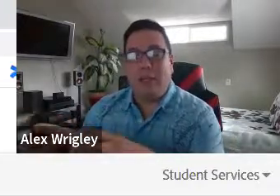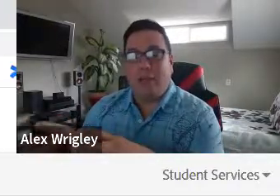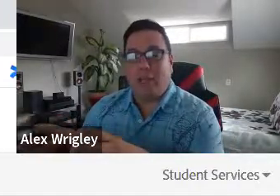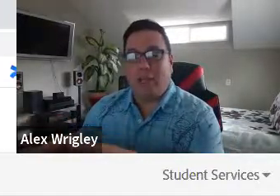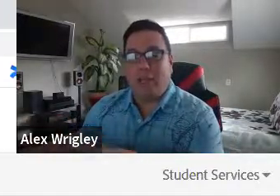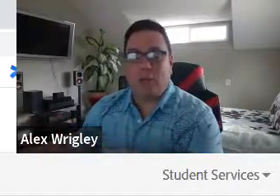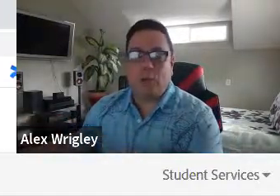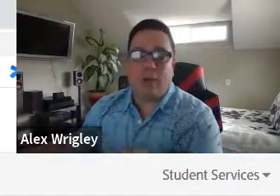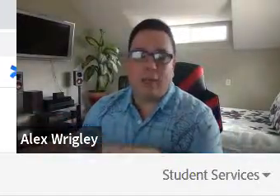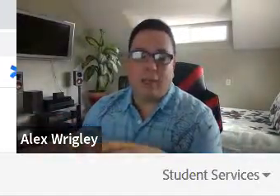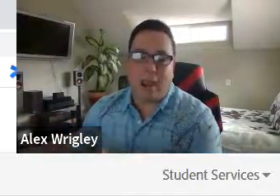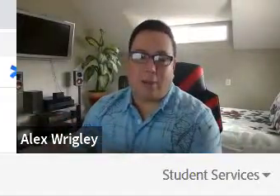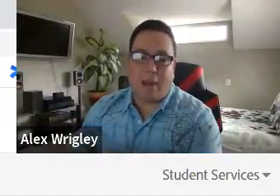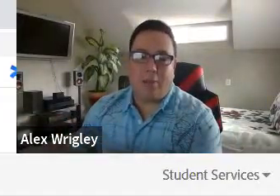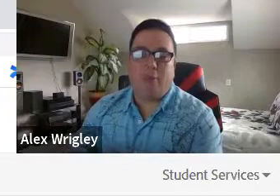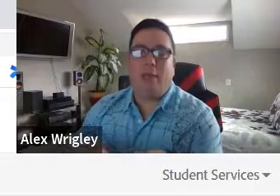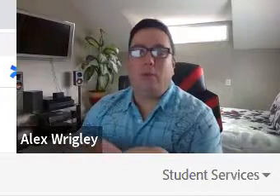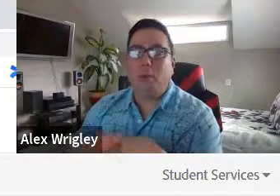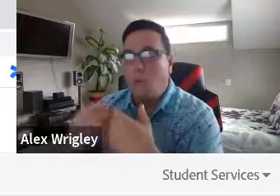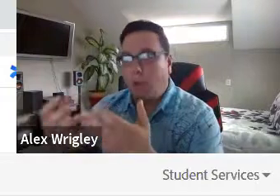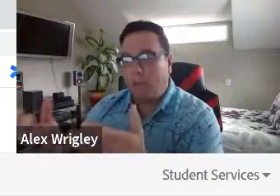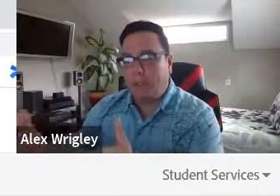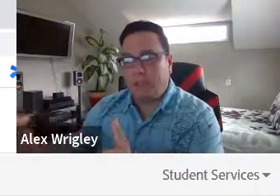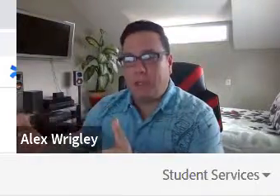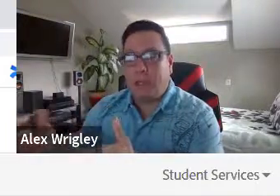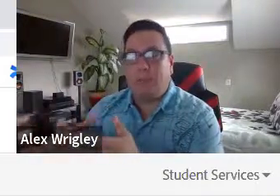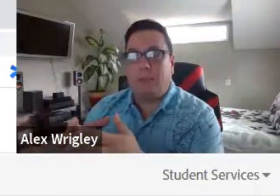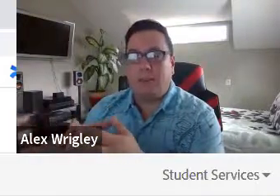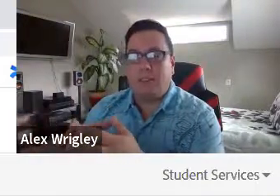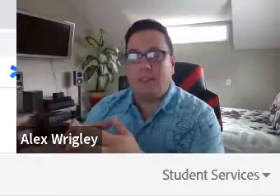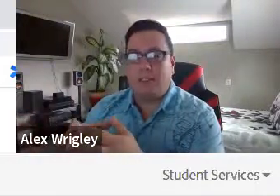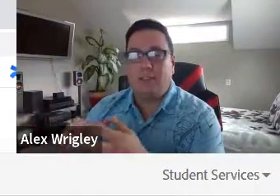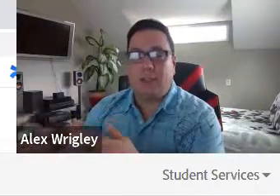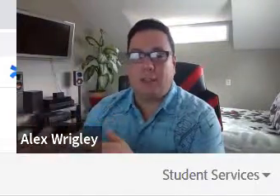that functionality restored in Acrobat, then you'd want to be assigned an enterprise Sign